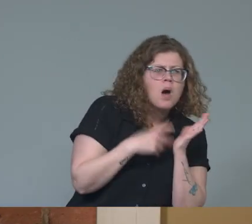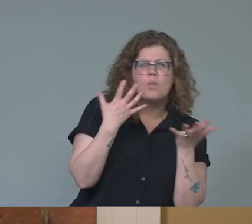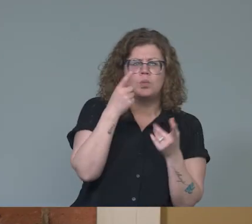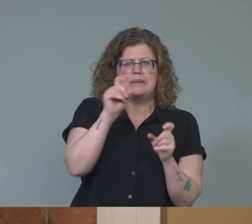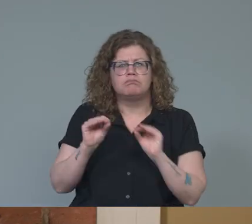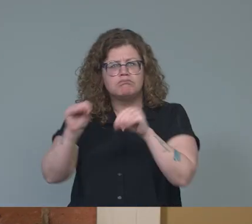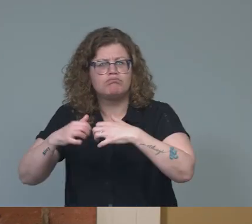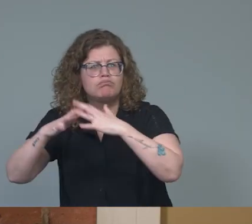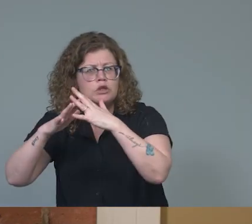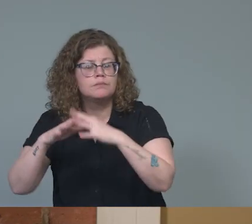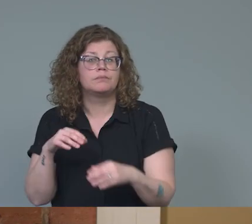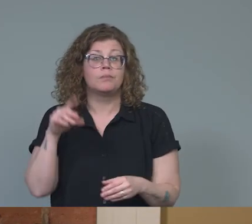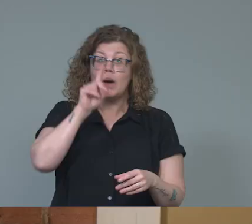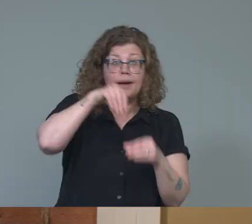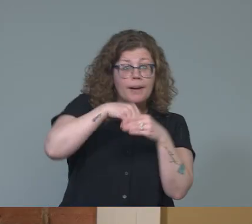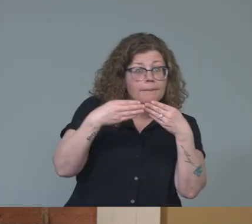and the requirements needed for installing